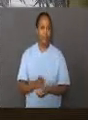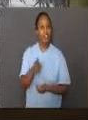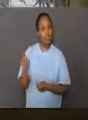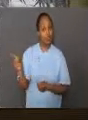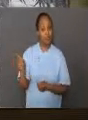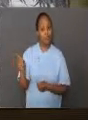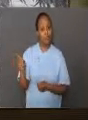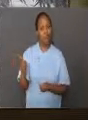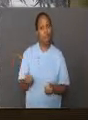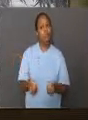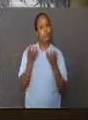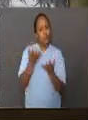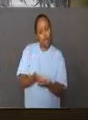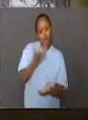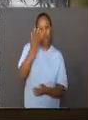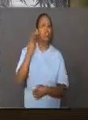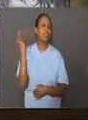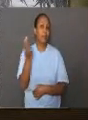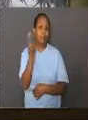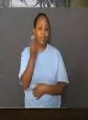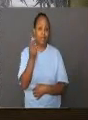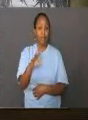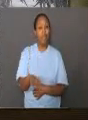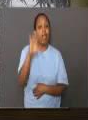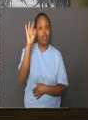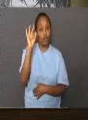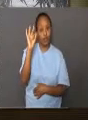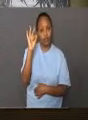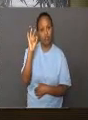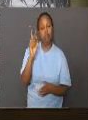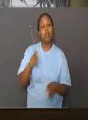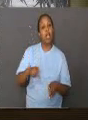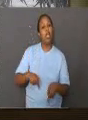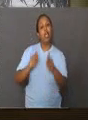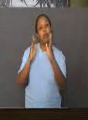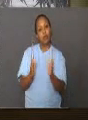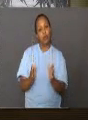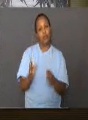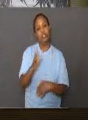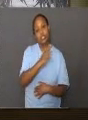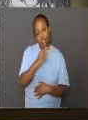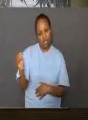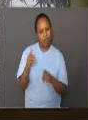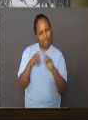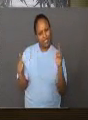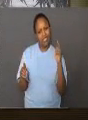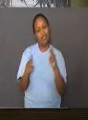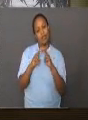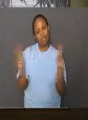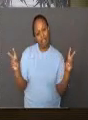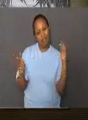the resources produced by the peasant farmers who typically lived in great poverty